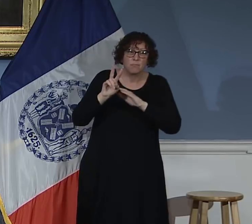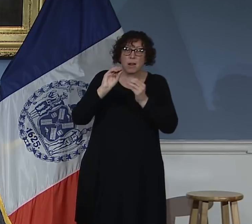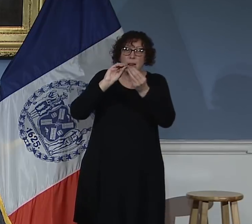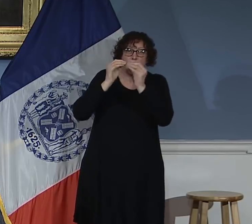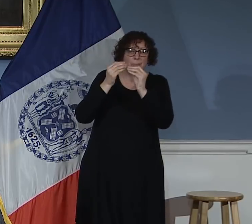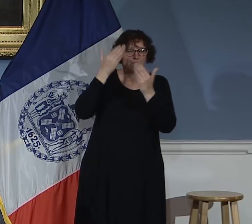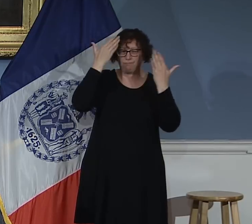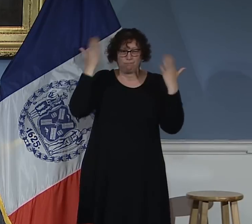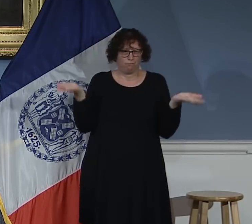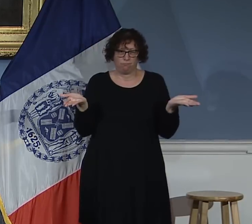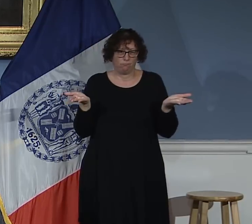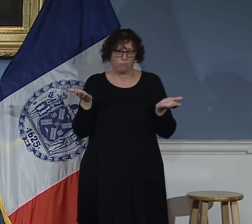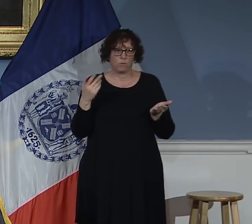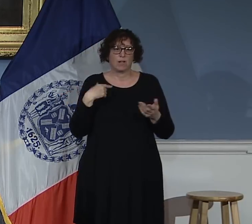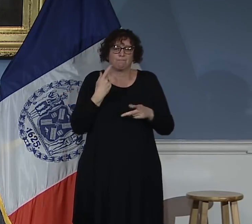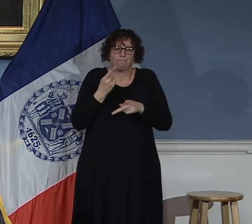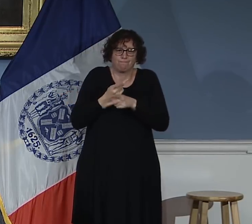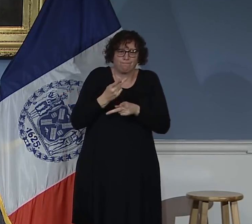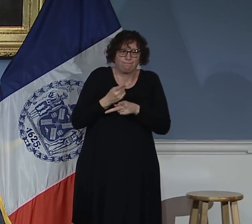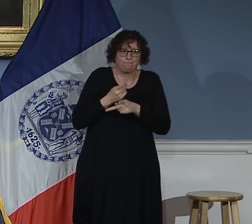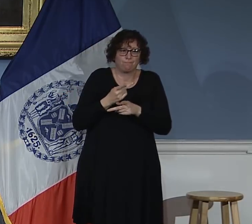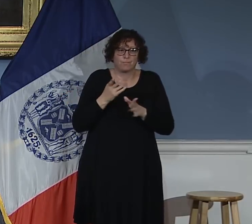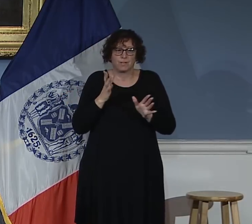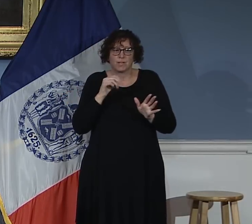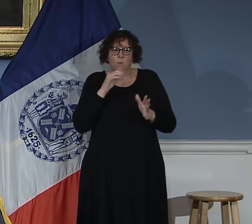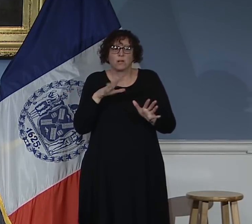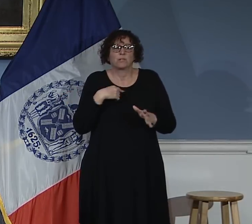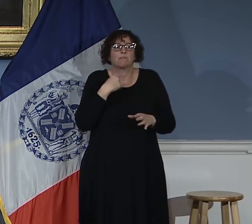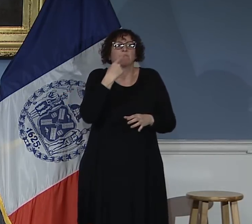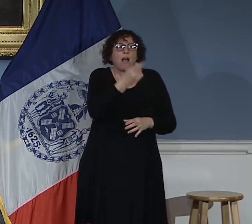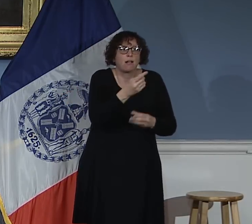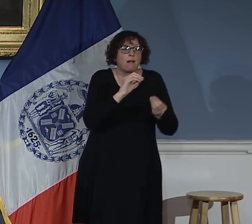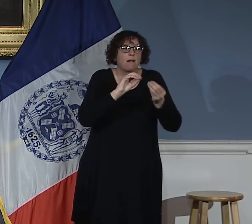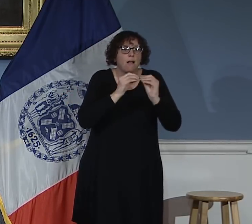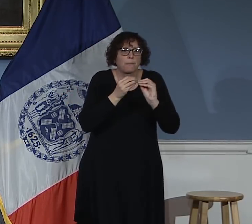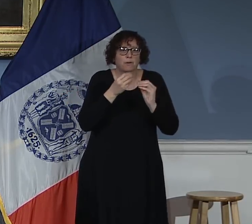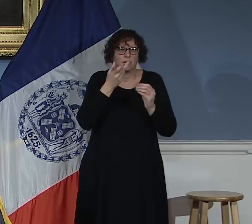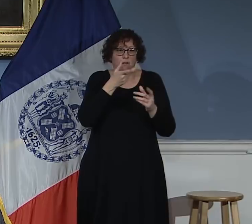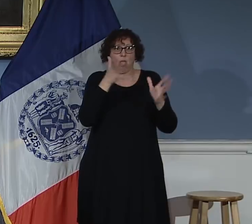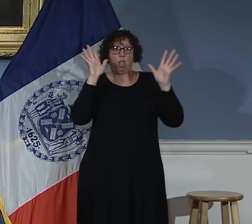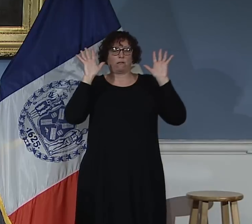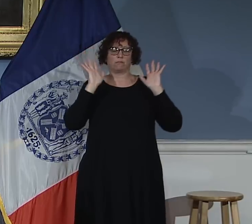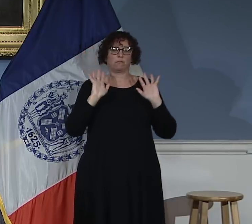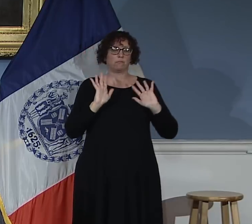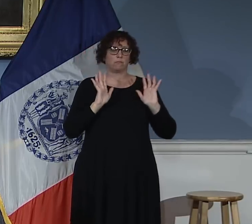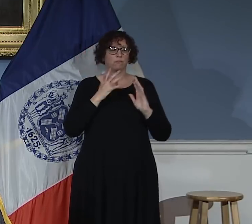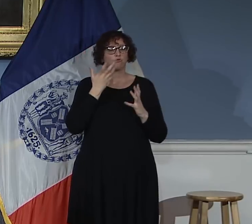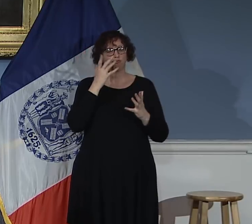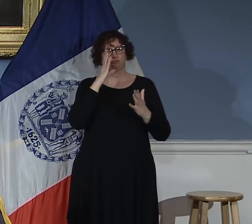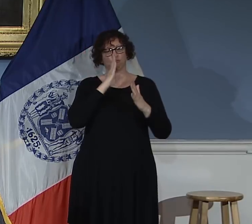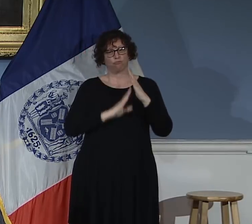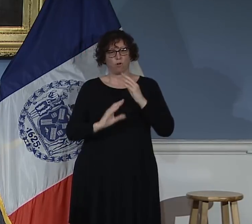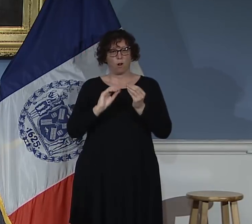WE ARE ERVY CAREFUL ABOUT TELLING YOU WHAT WKE N OWA WNDHAT